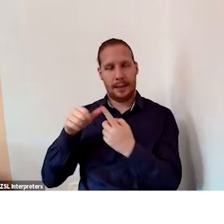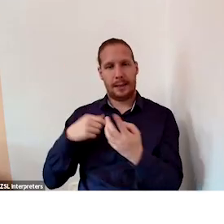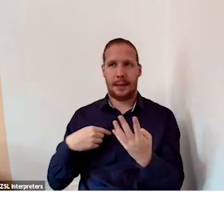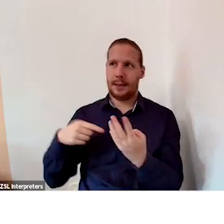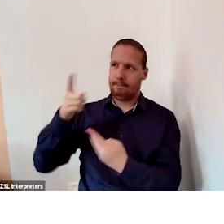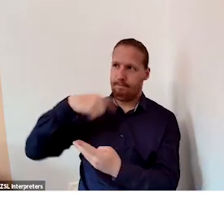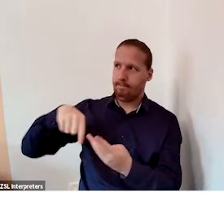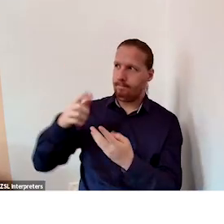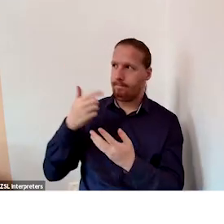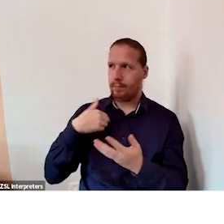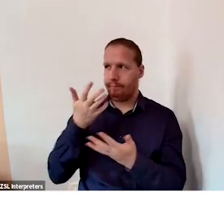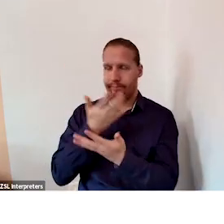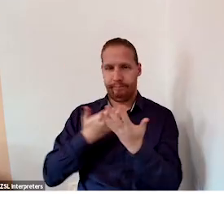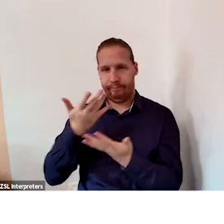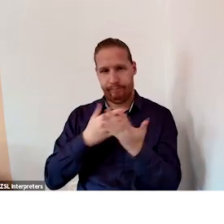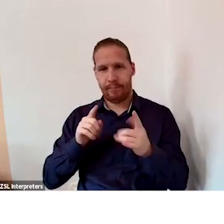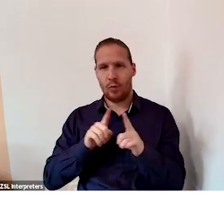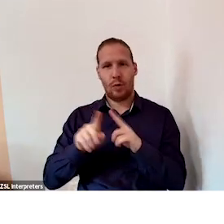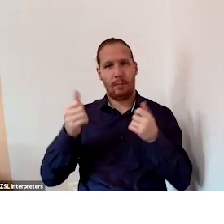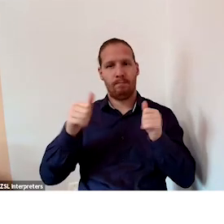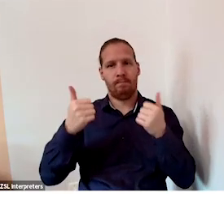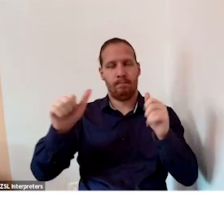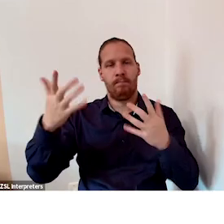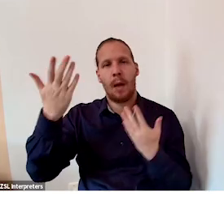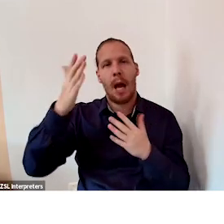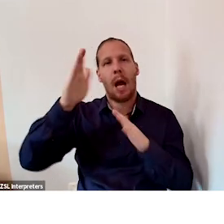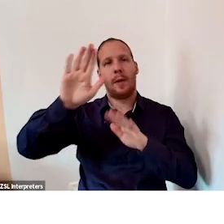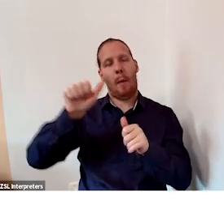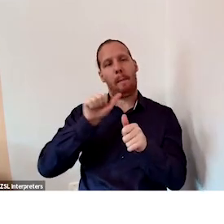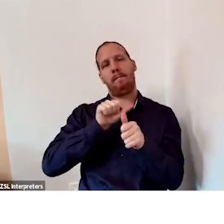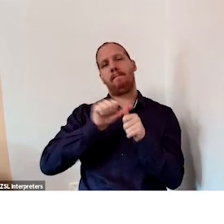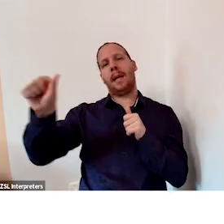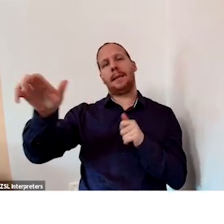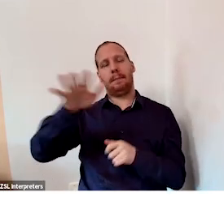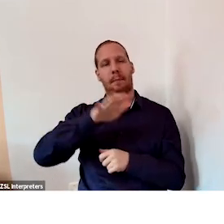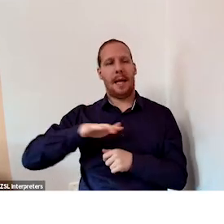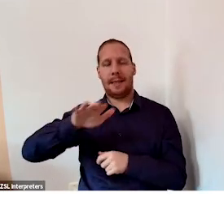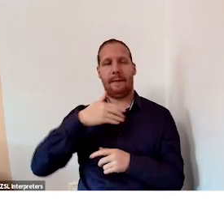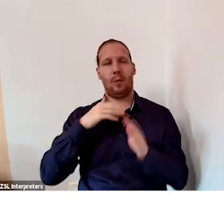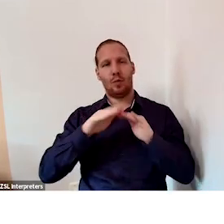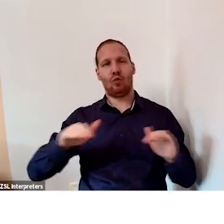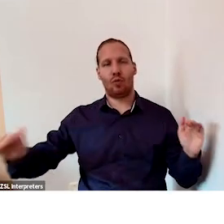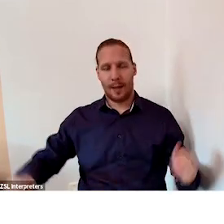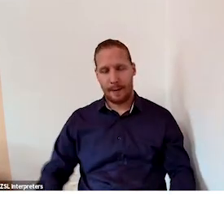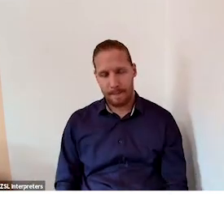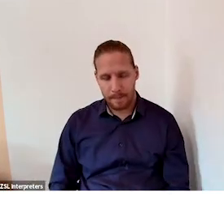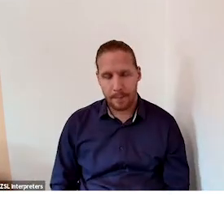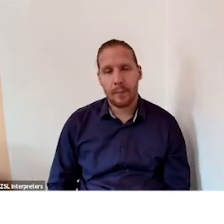to help make out the best place in the world to be a child. So I do want to thank and acknowledge all of the people that have been there